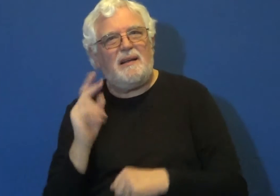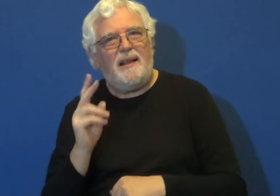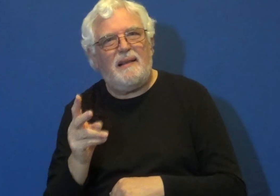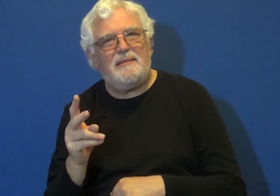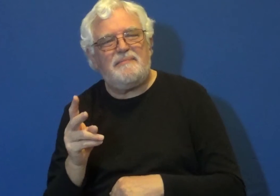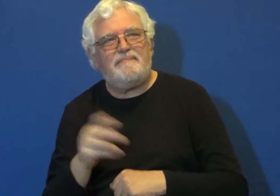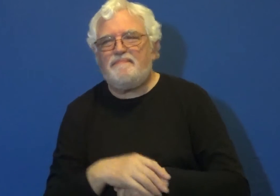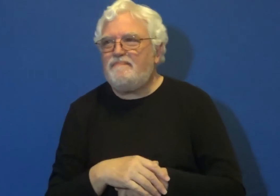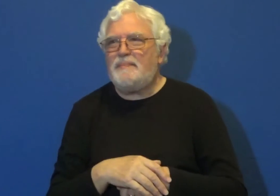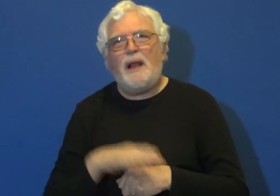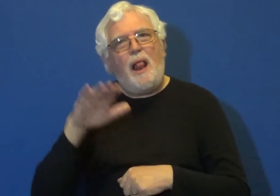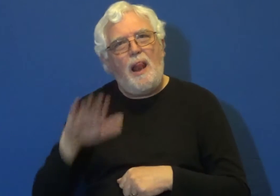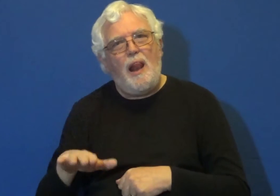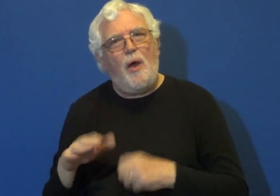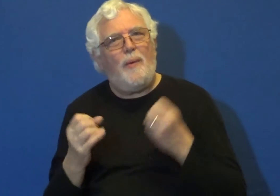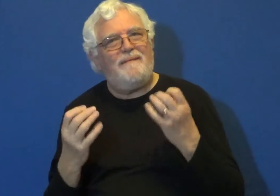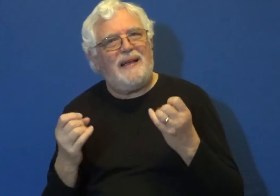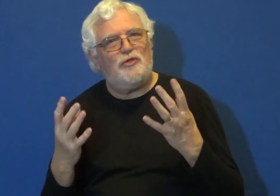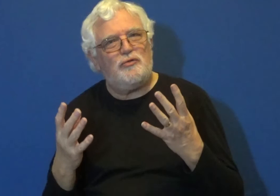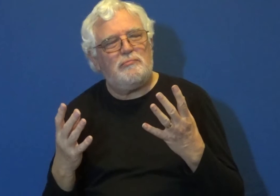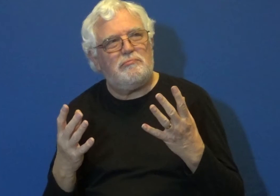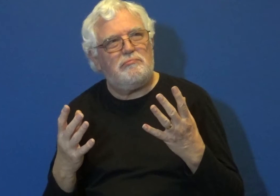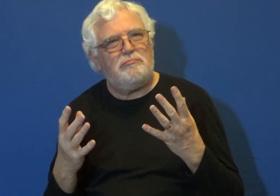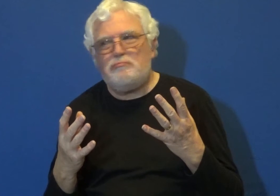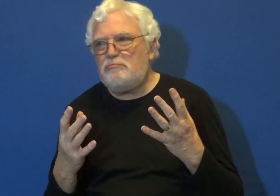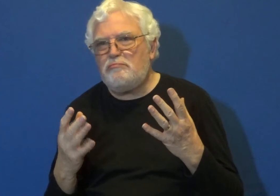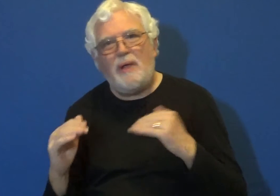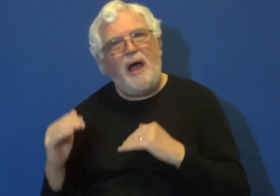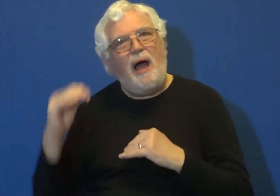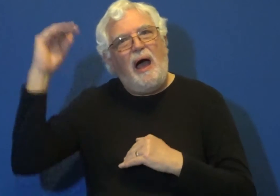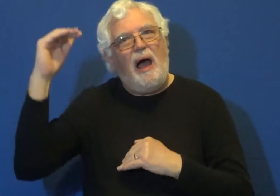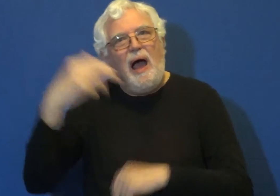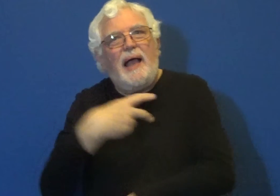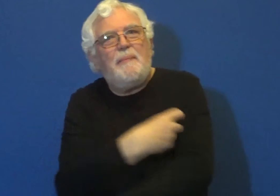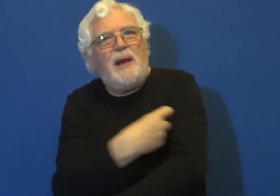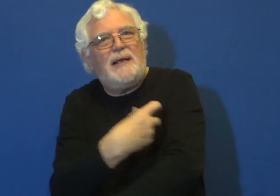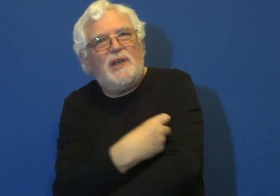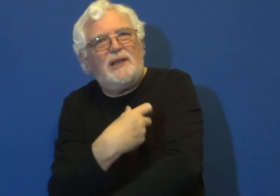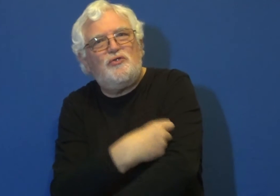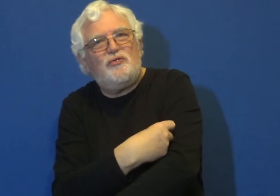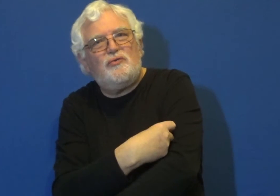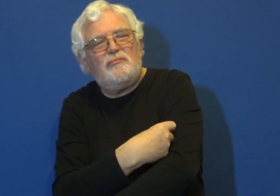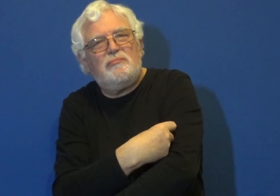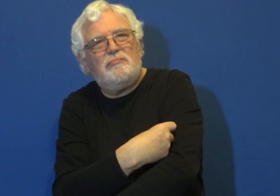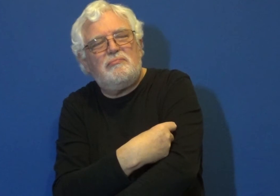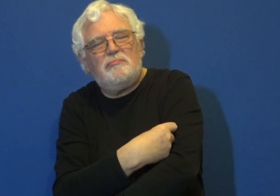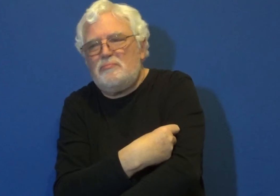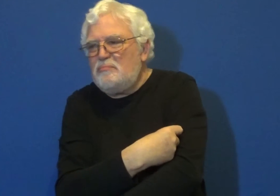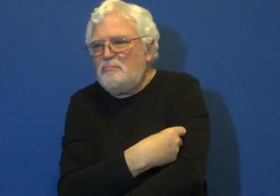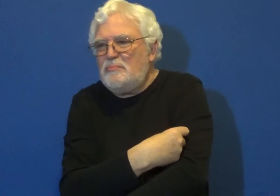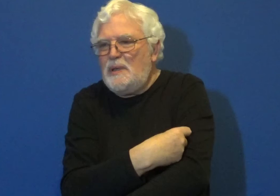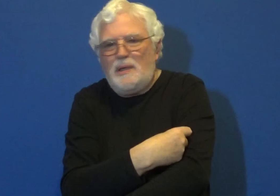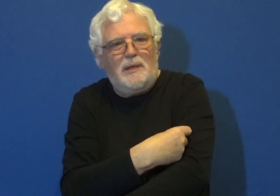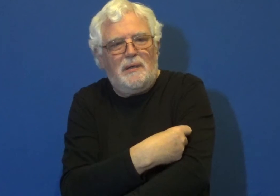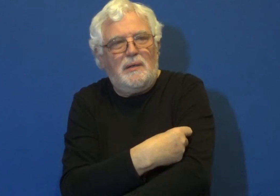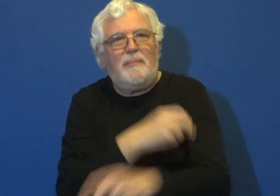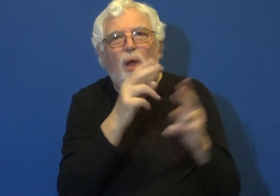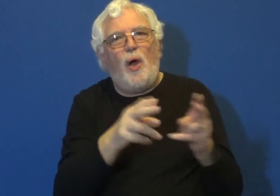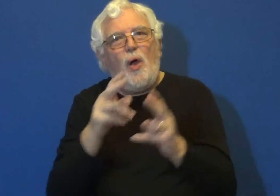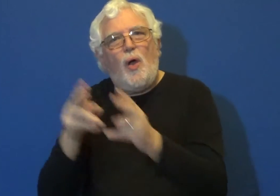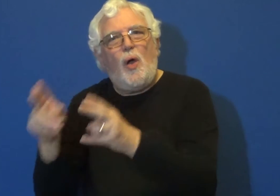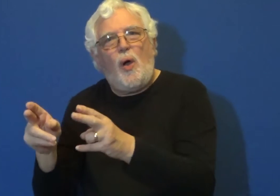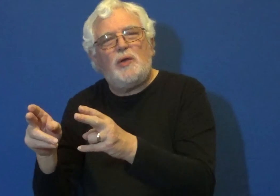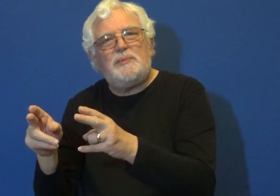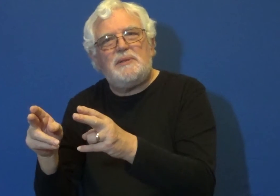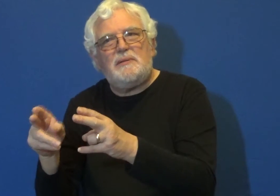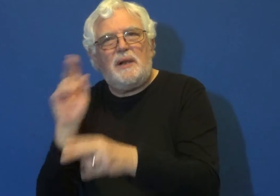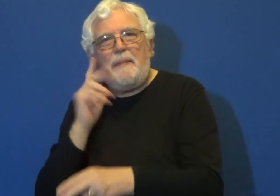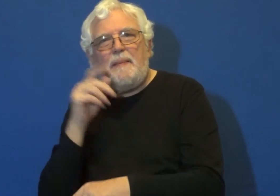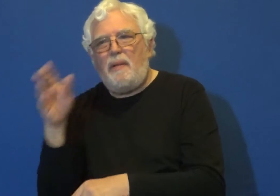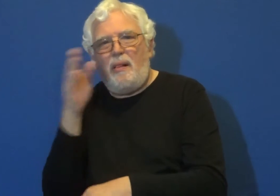Low infection rates, high immunization of the population, no hospitalizations due to covid